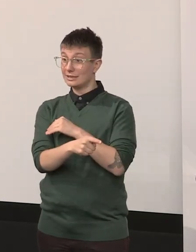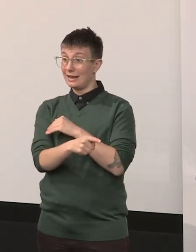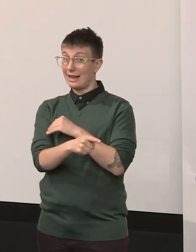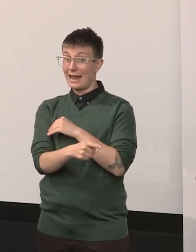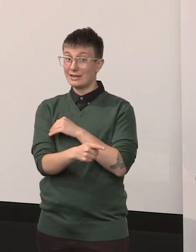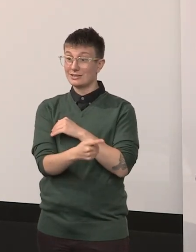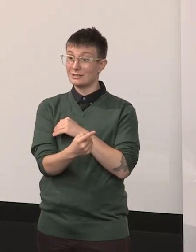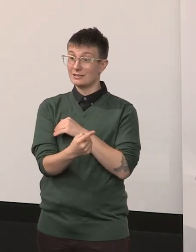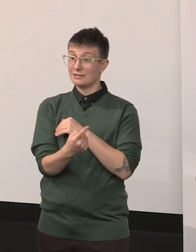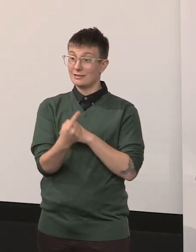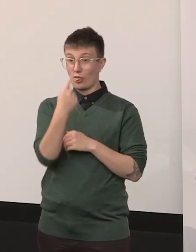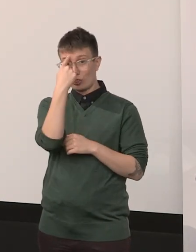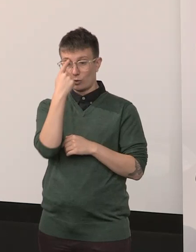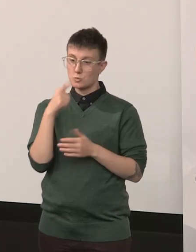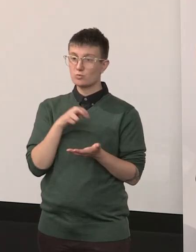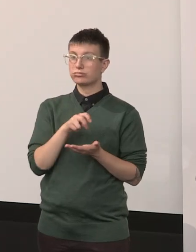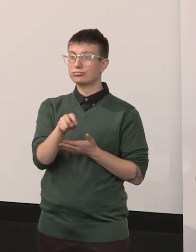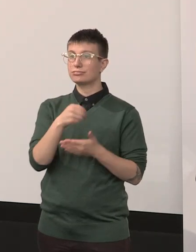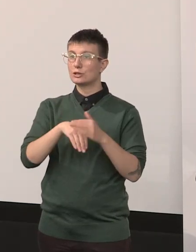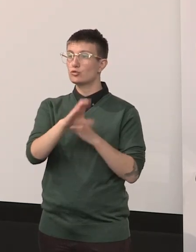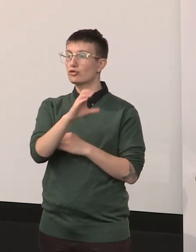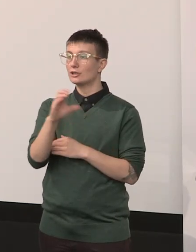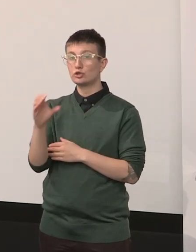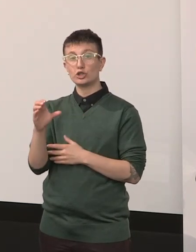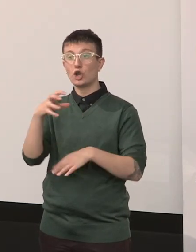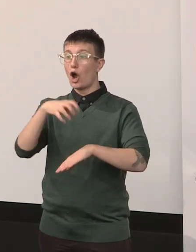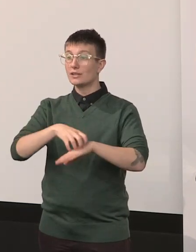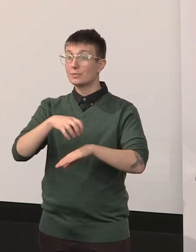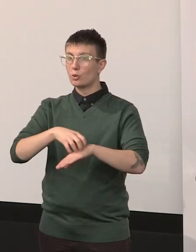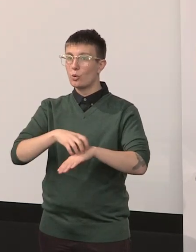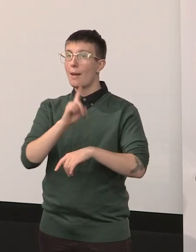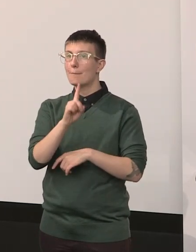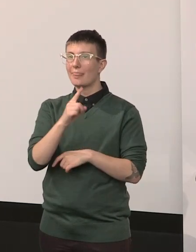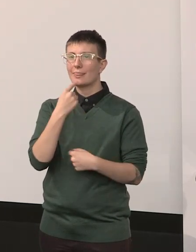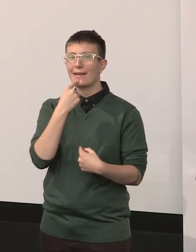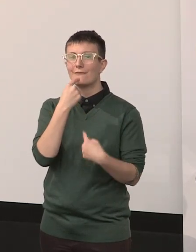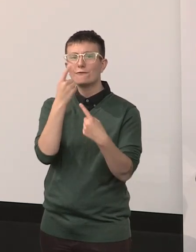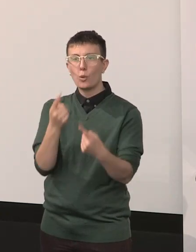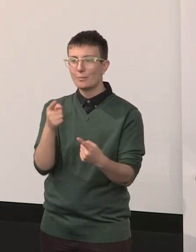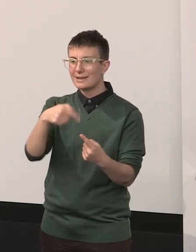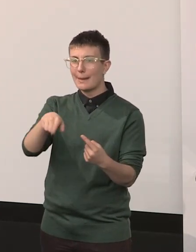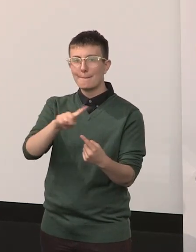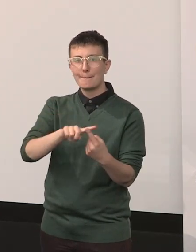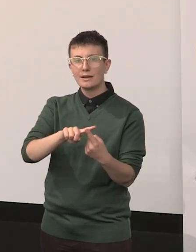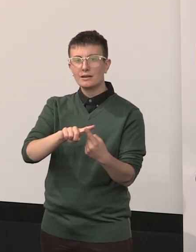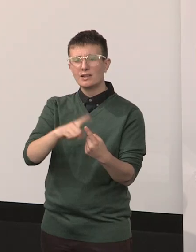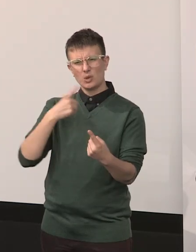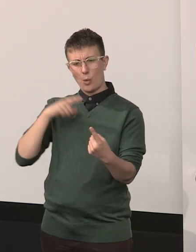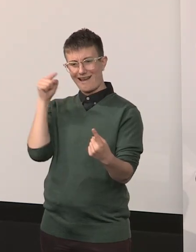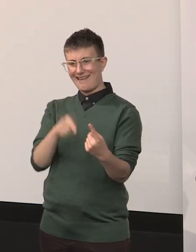exemption was just about to walk into a Christchurch hospital ward, only they informed the hospital. Why was